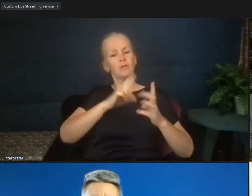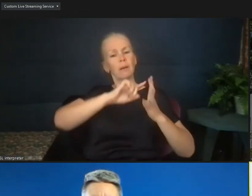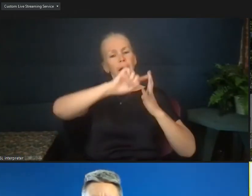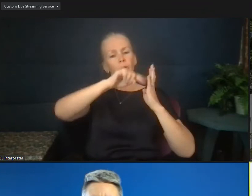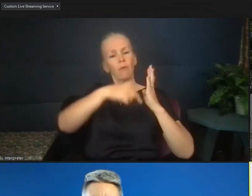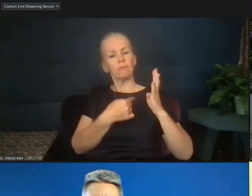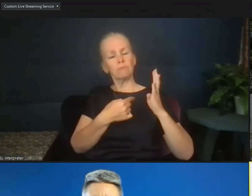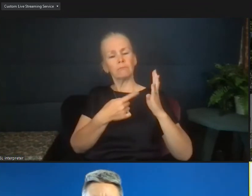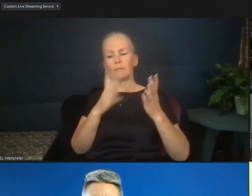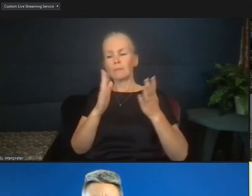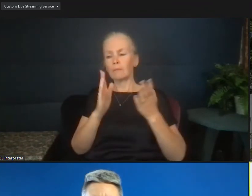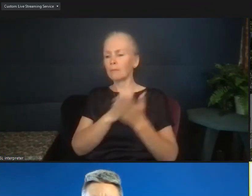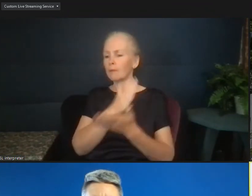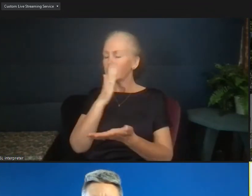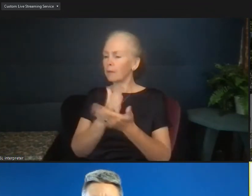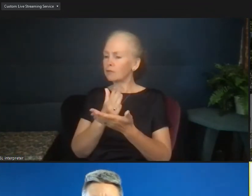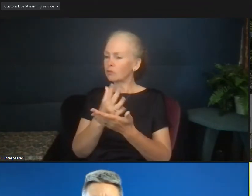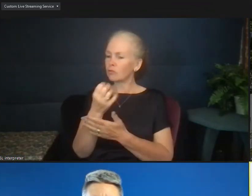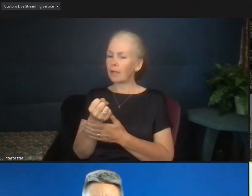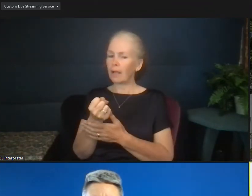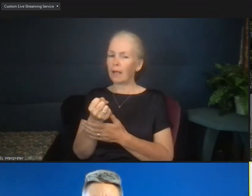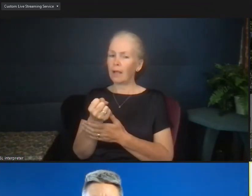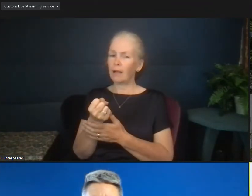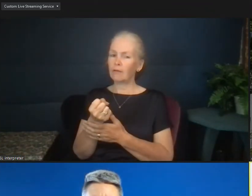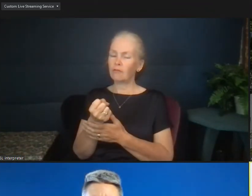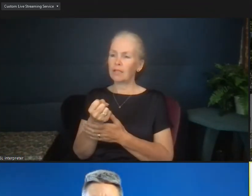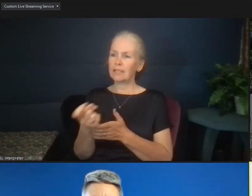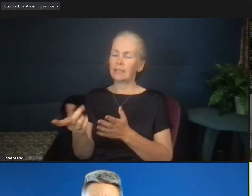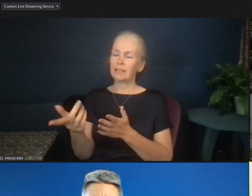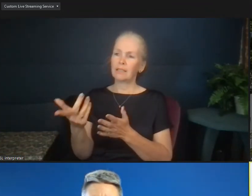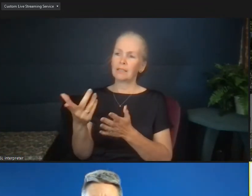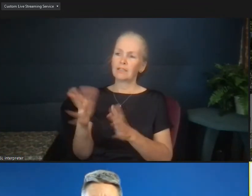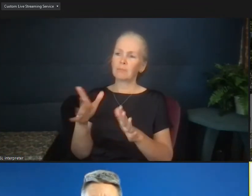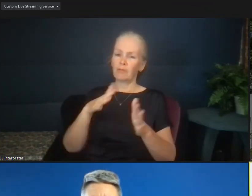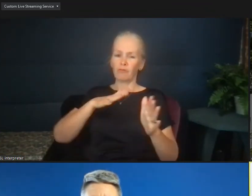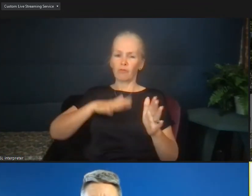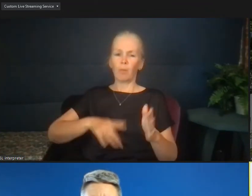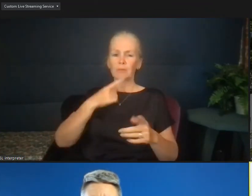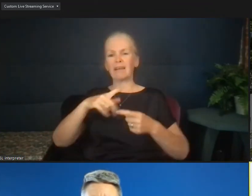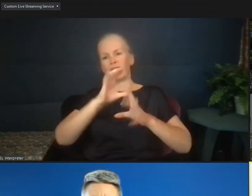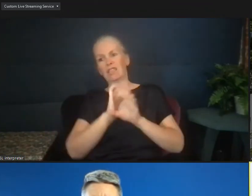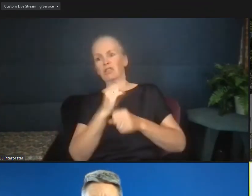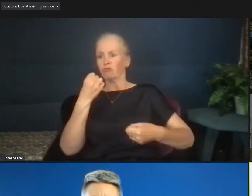making sure you don't have the really ridiculous requirements of must have a degree, for a role